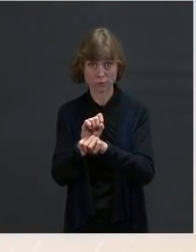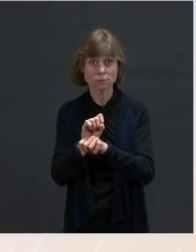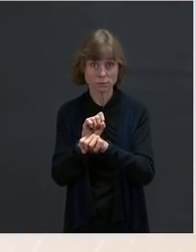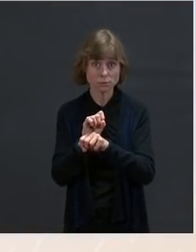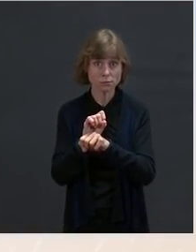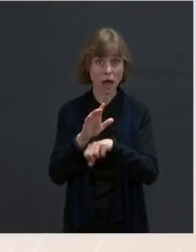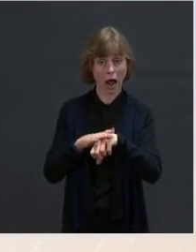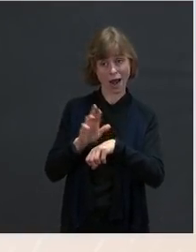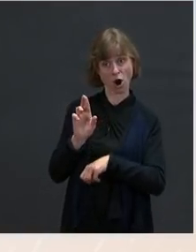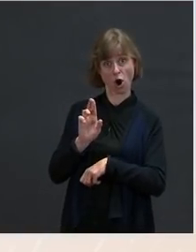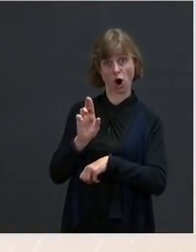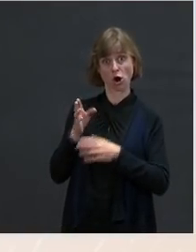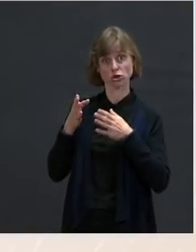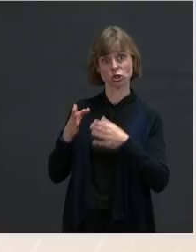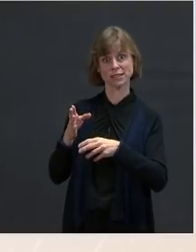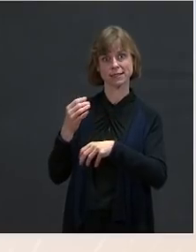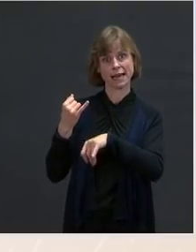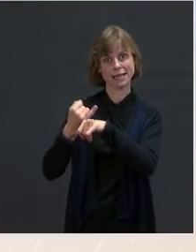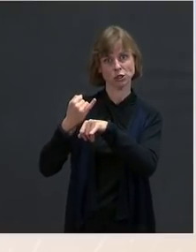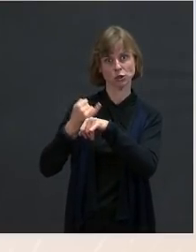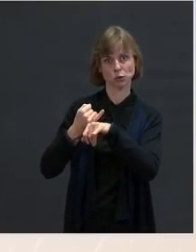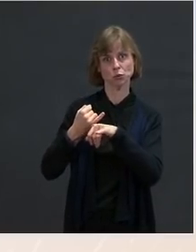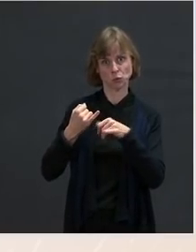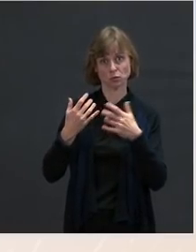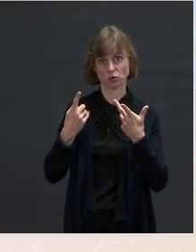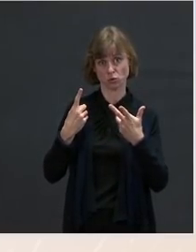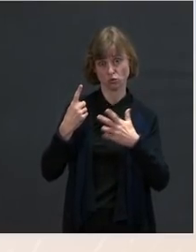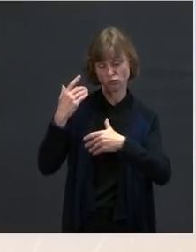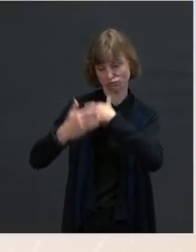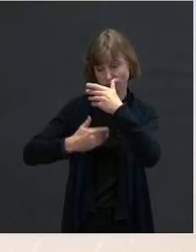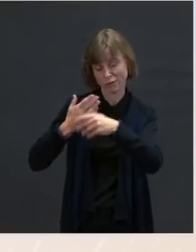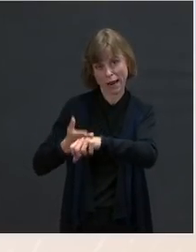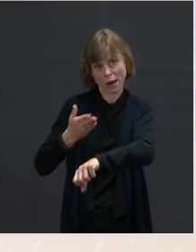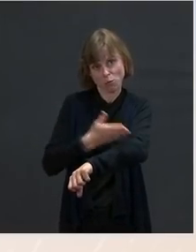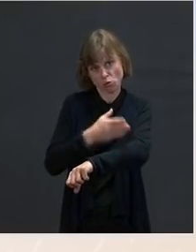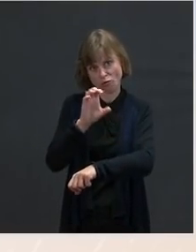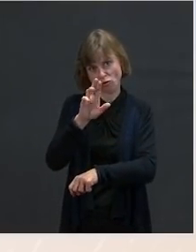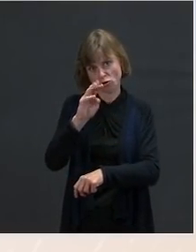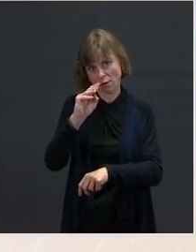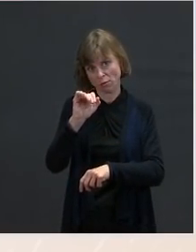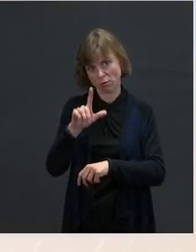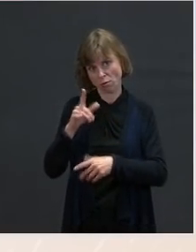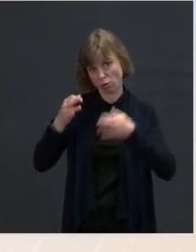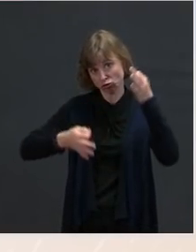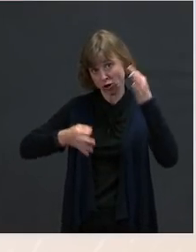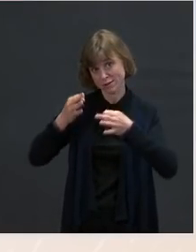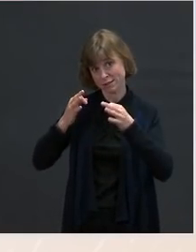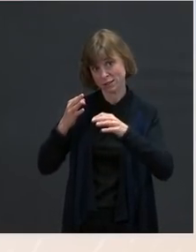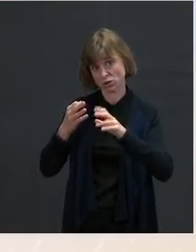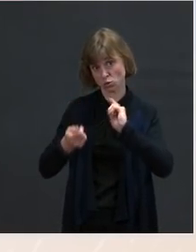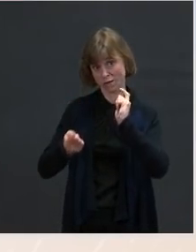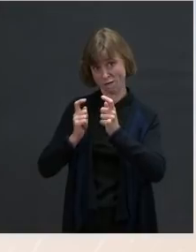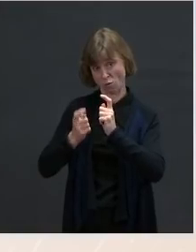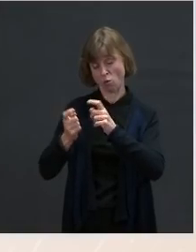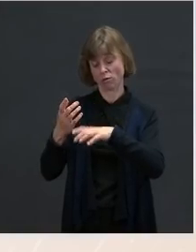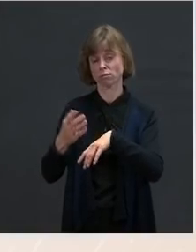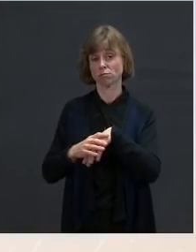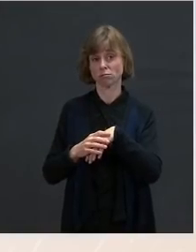on making progress on criminal justice reform. And again, she met with 35 members of the Senate, including Republicans.